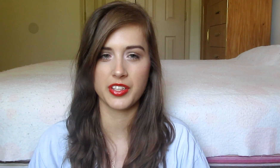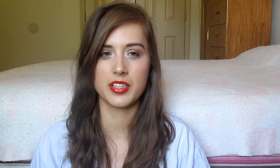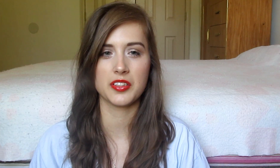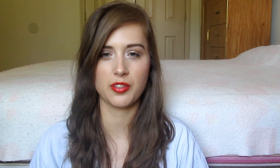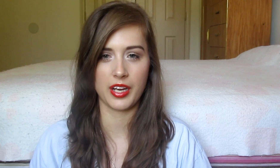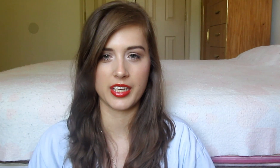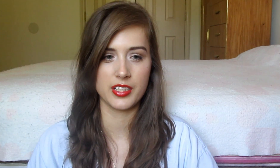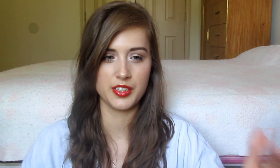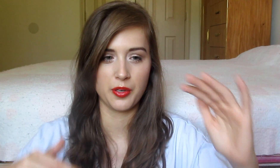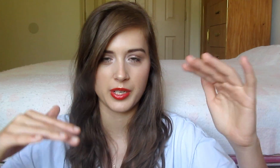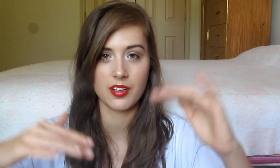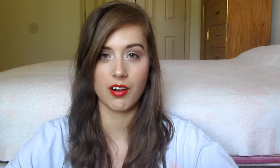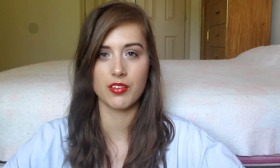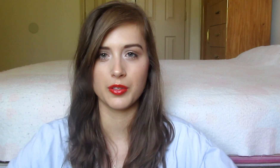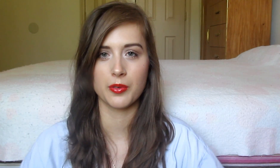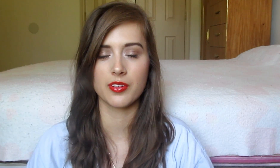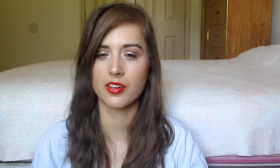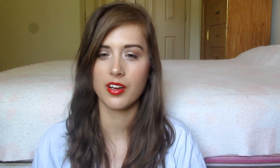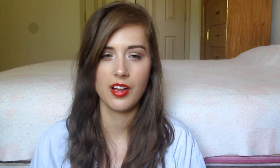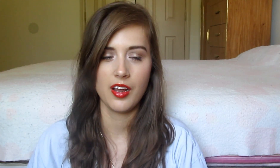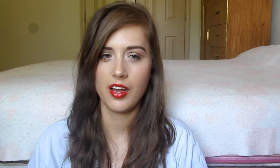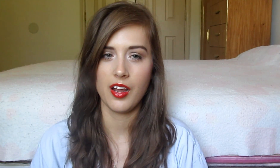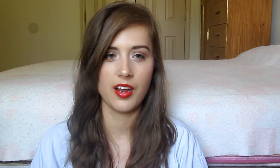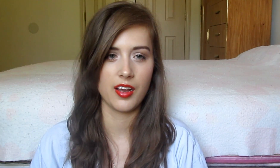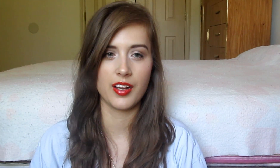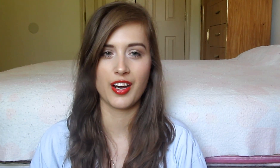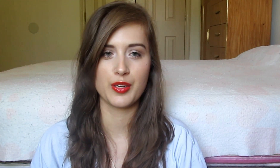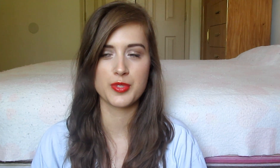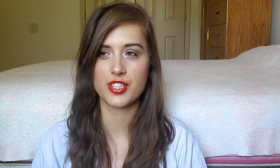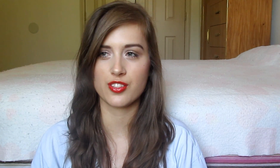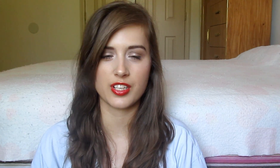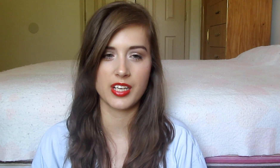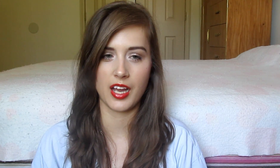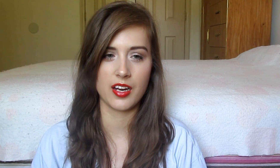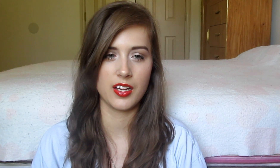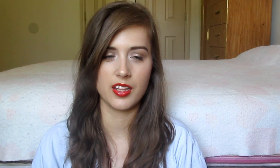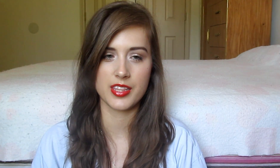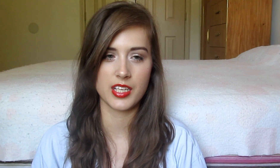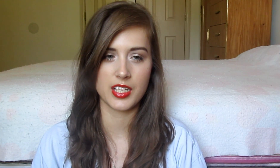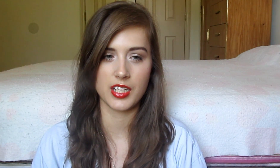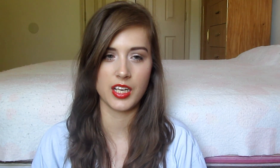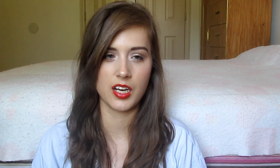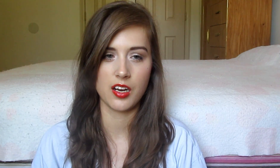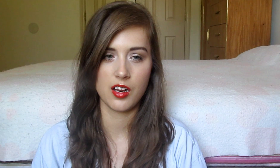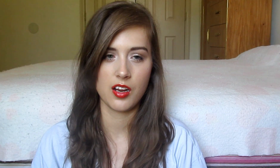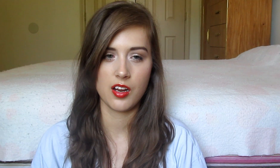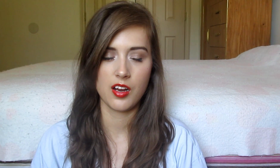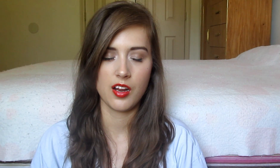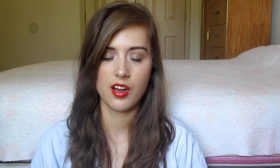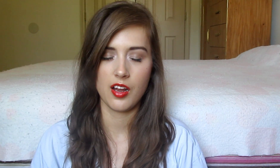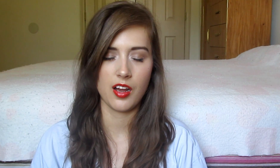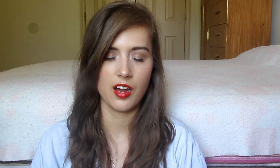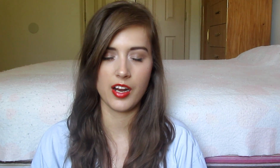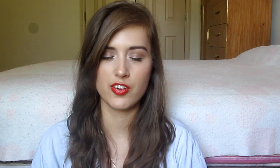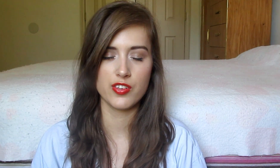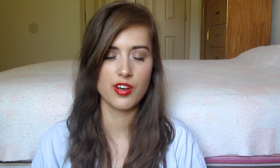things so I can get it all in order, and I’m just looking at it and thinking, “I have